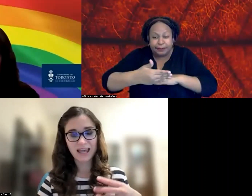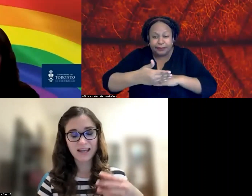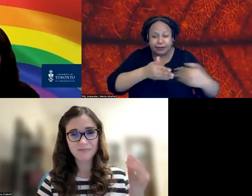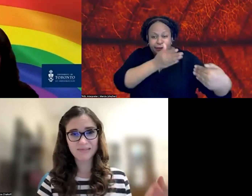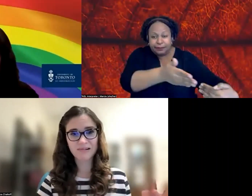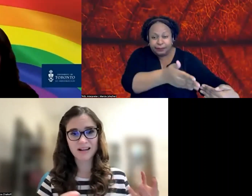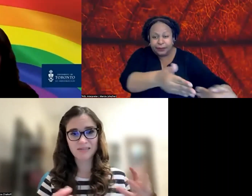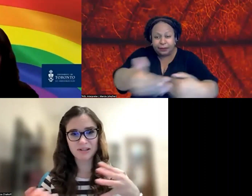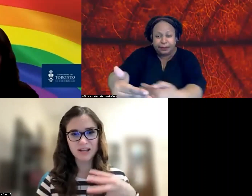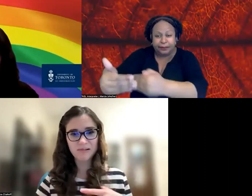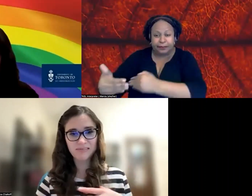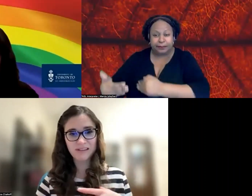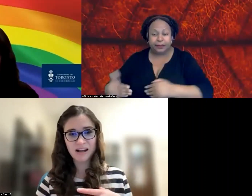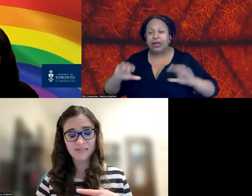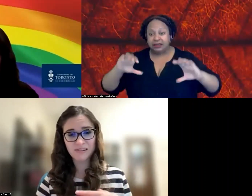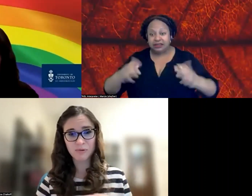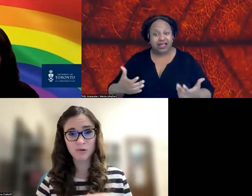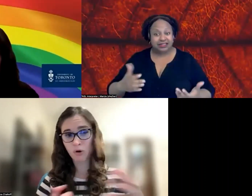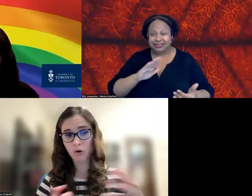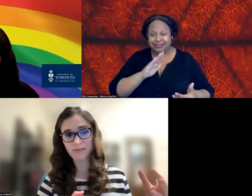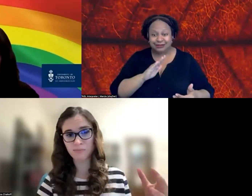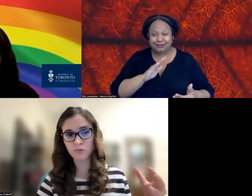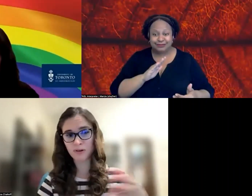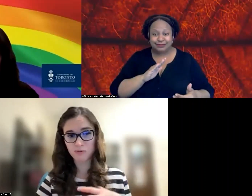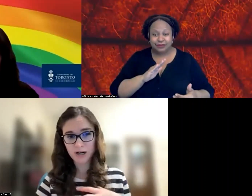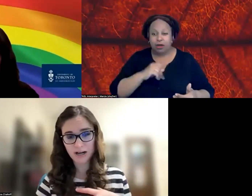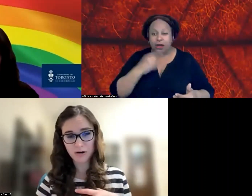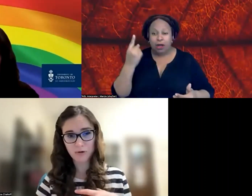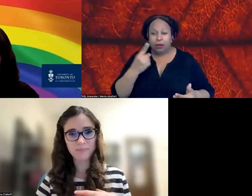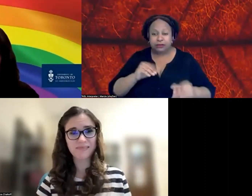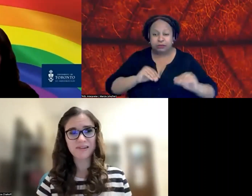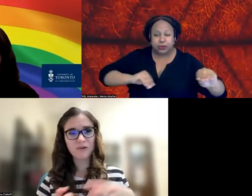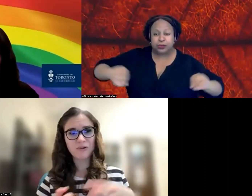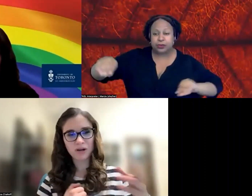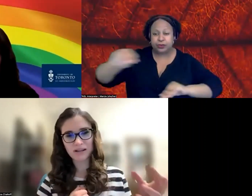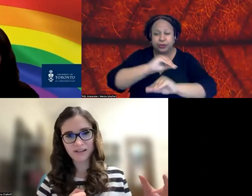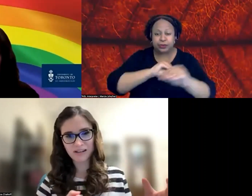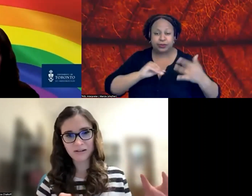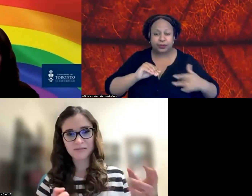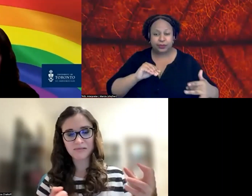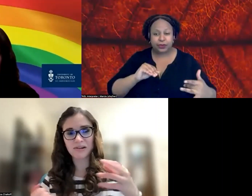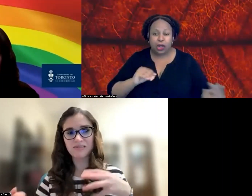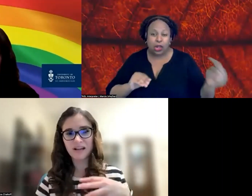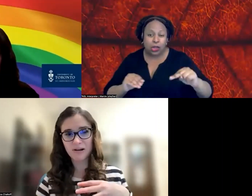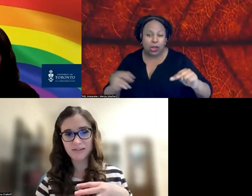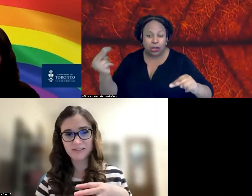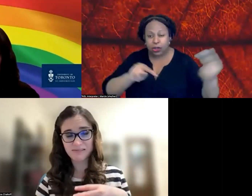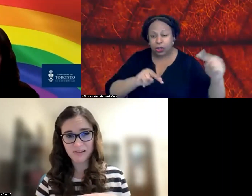And in this class, we never sat still, we were always moving around, looking at data, trying to shout at each other.